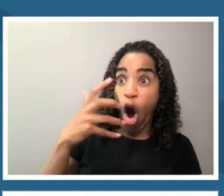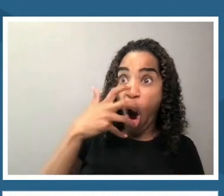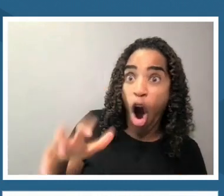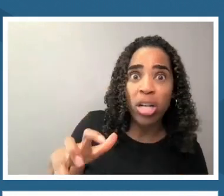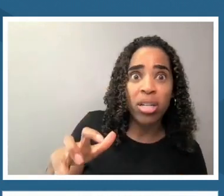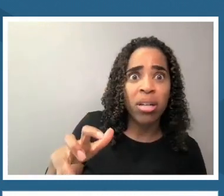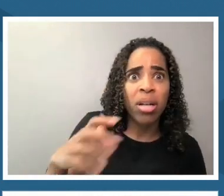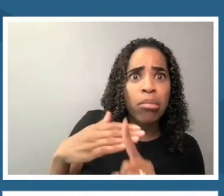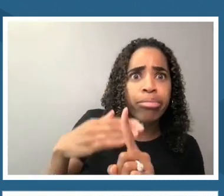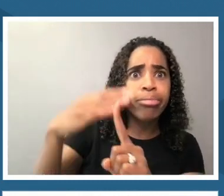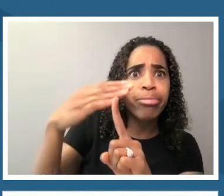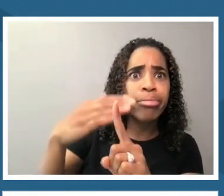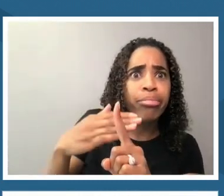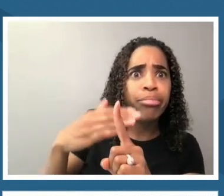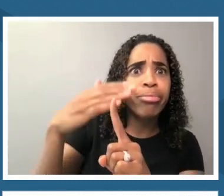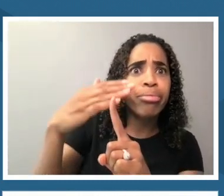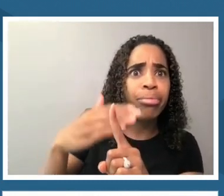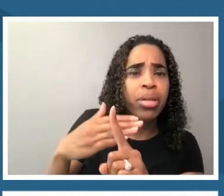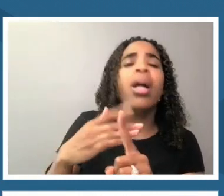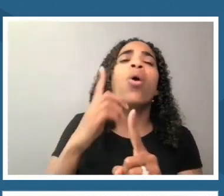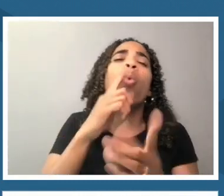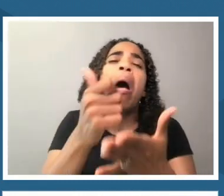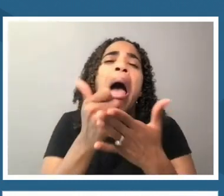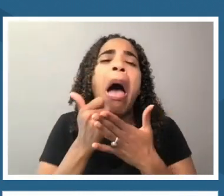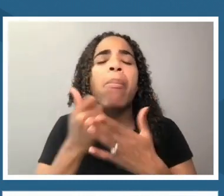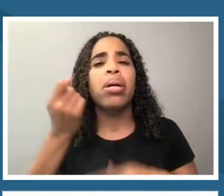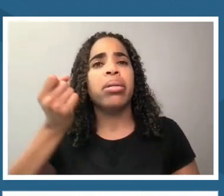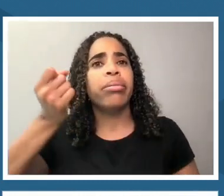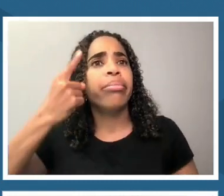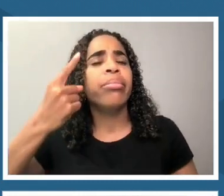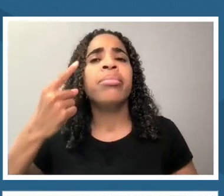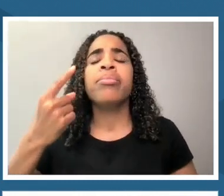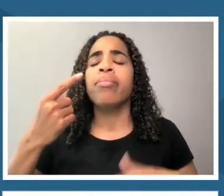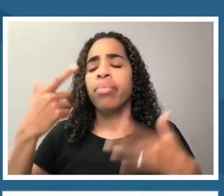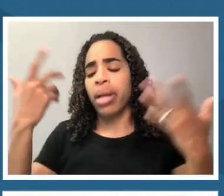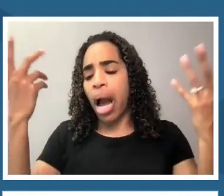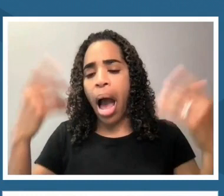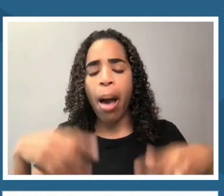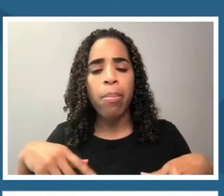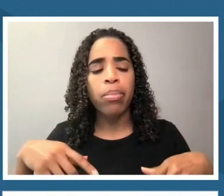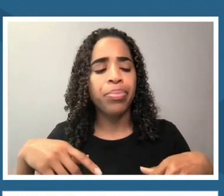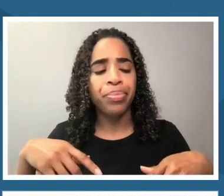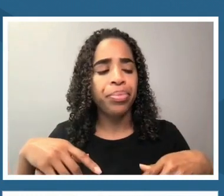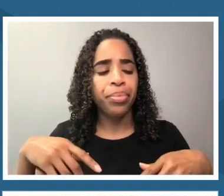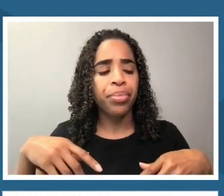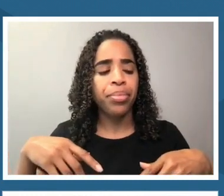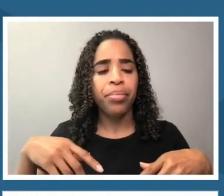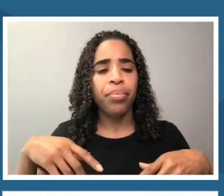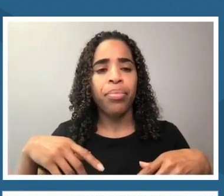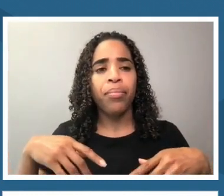later on for things like you know um you know estimating if that planet could